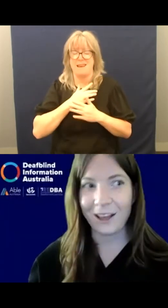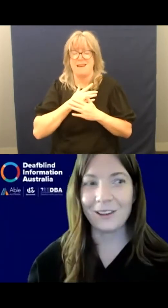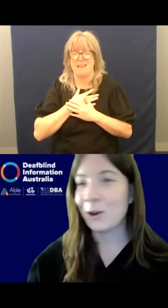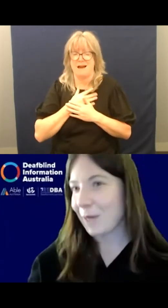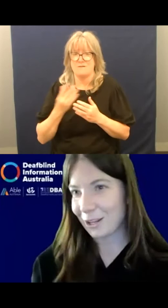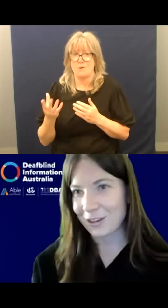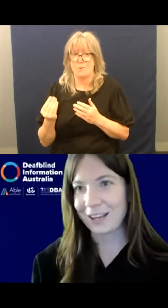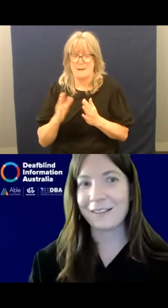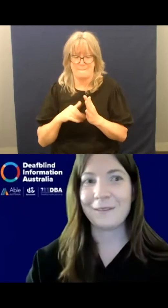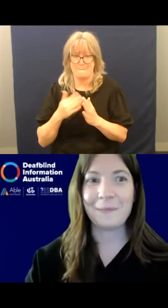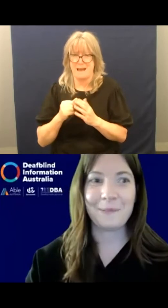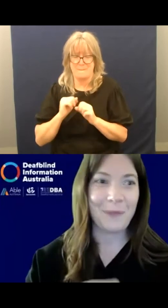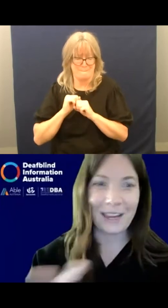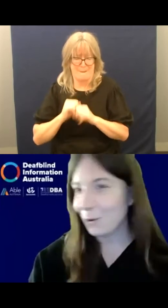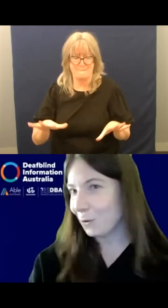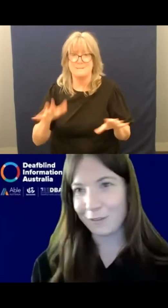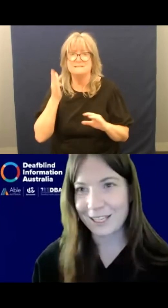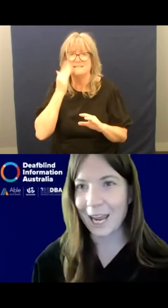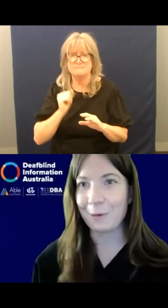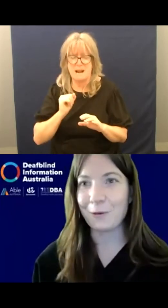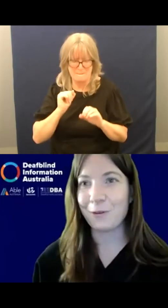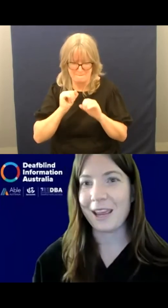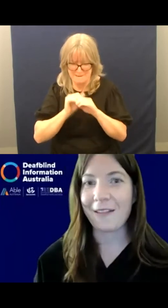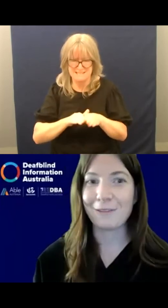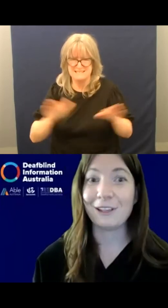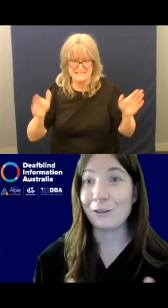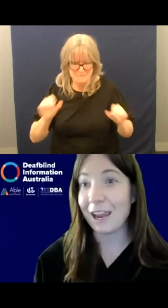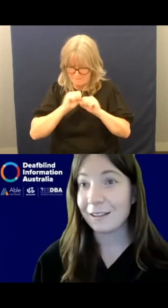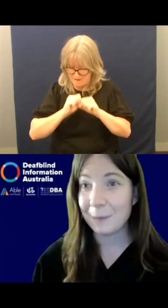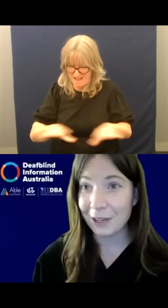no boundaries, paint all over the table for me, that's a really great experience.